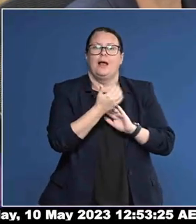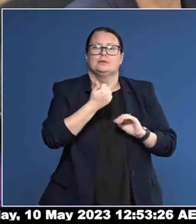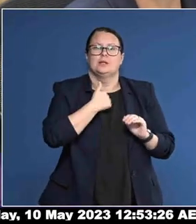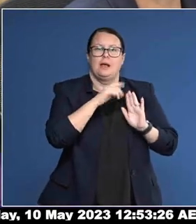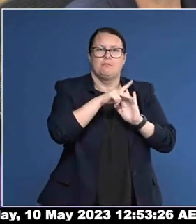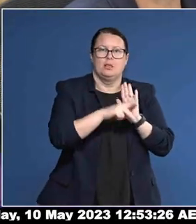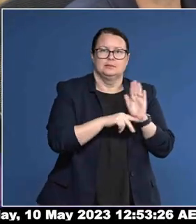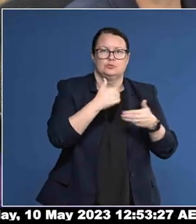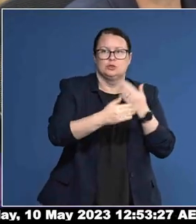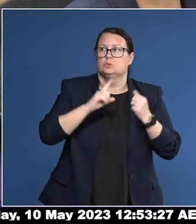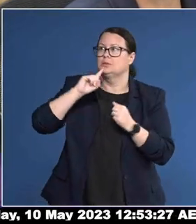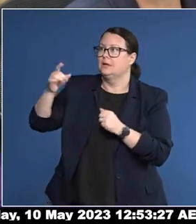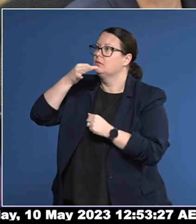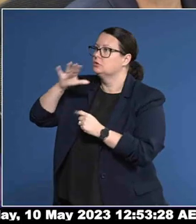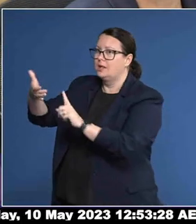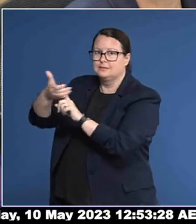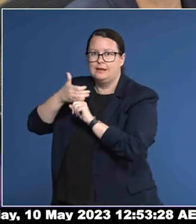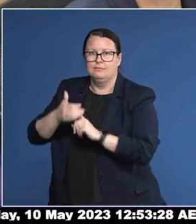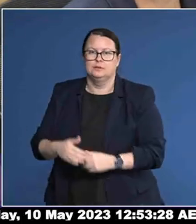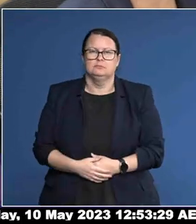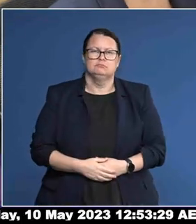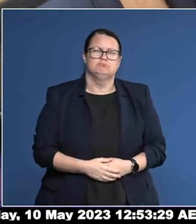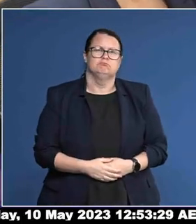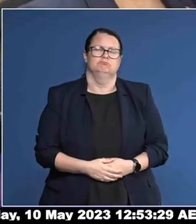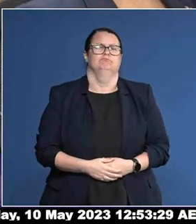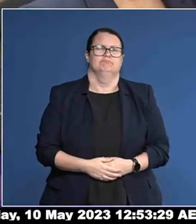Sitting here today, do you accept that the description from the informant